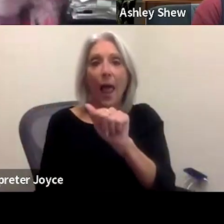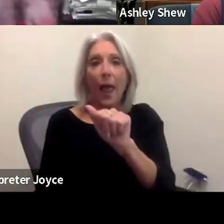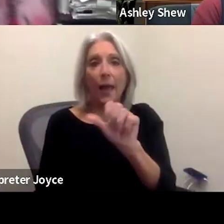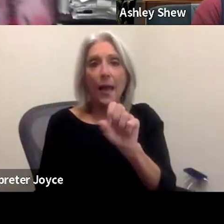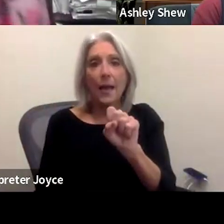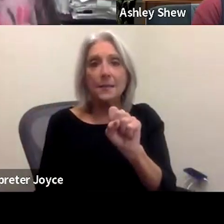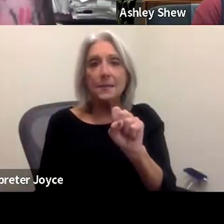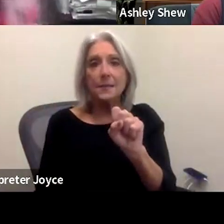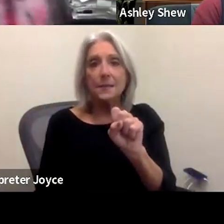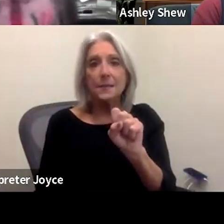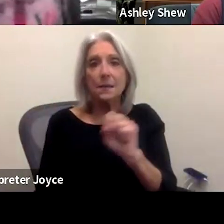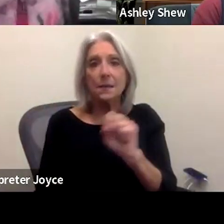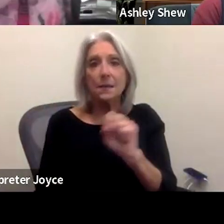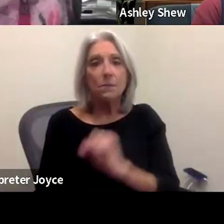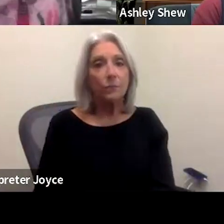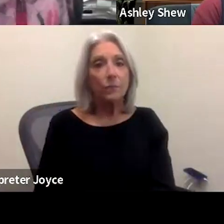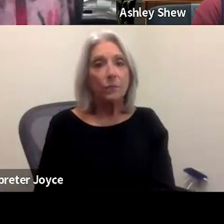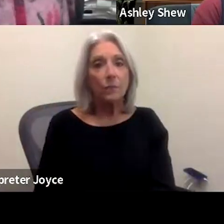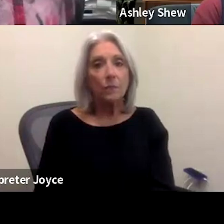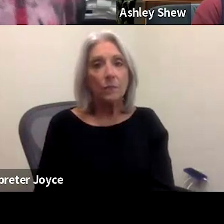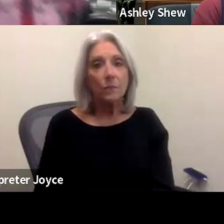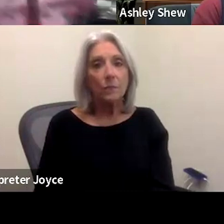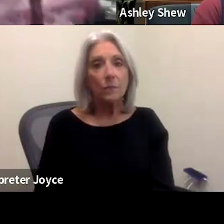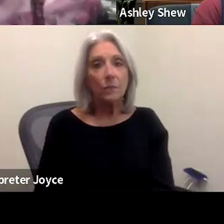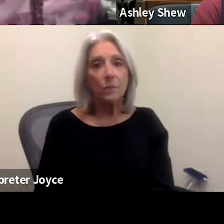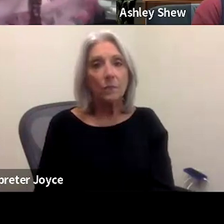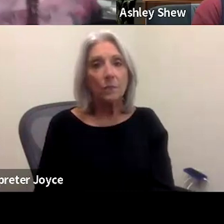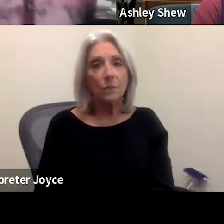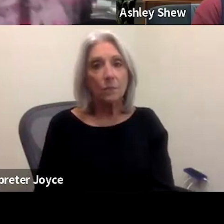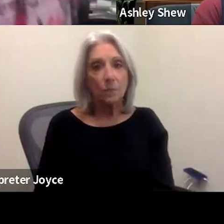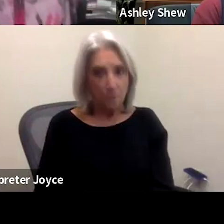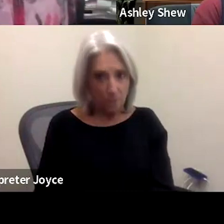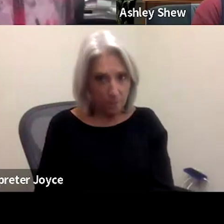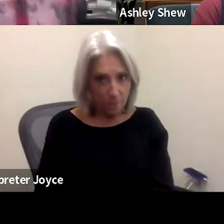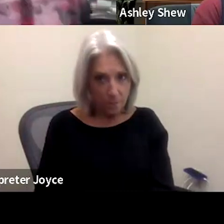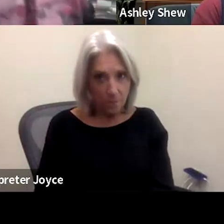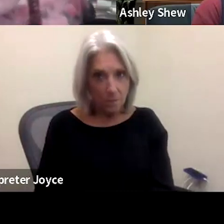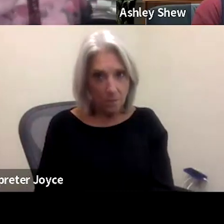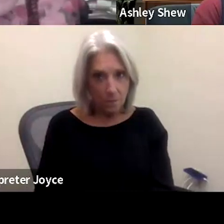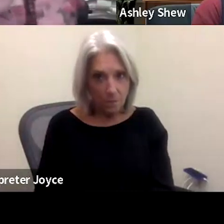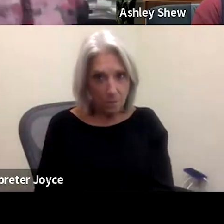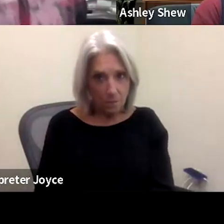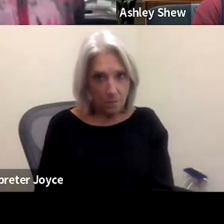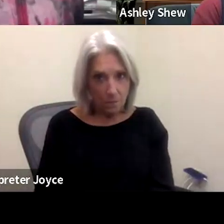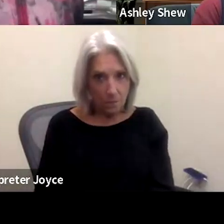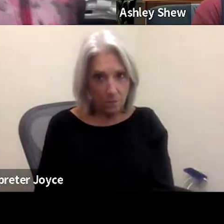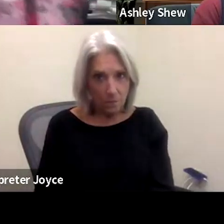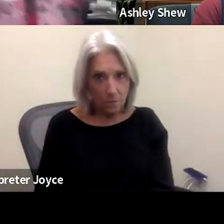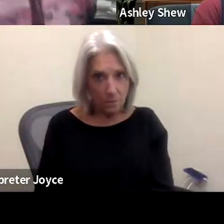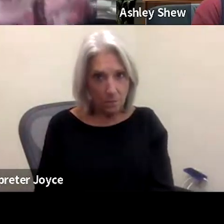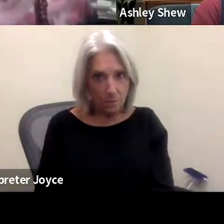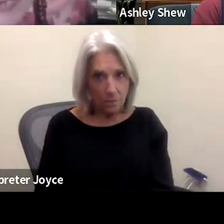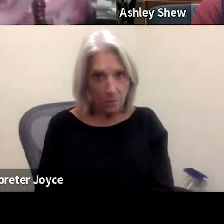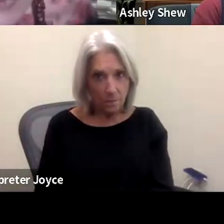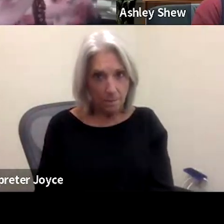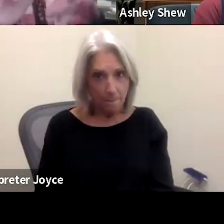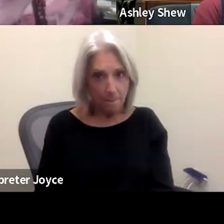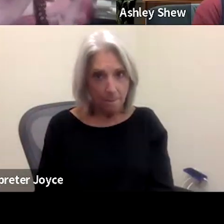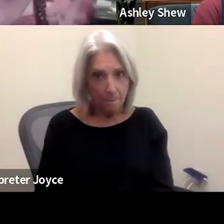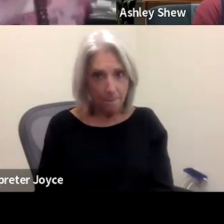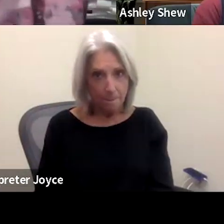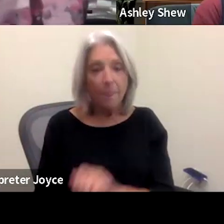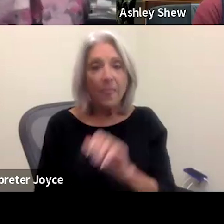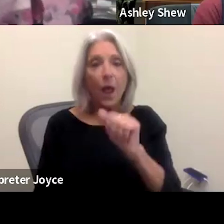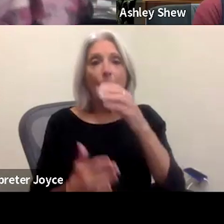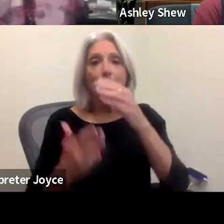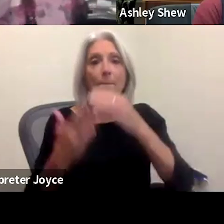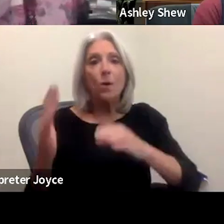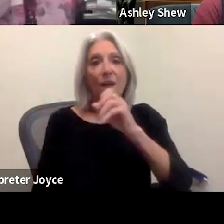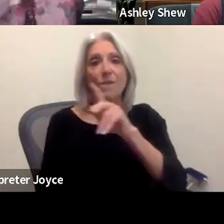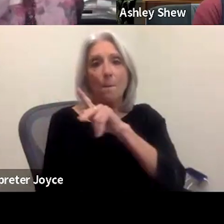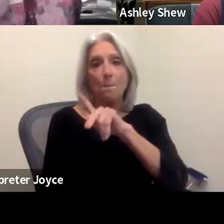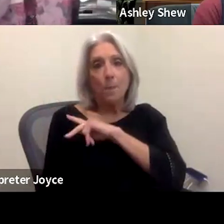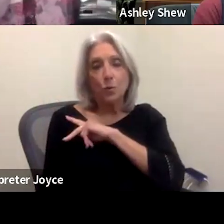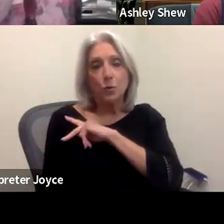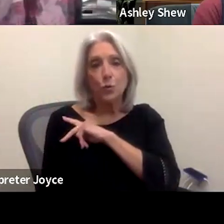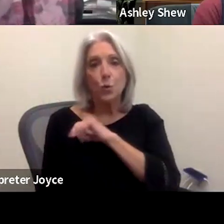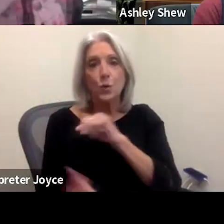It's part of Personal Assistance Services.